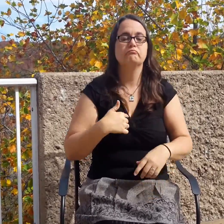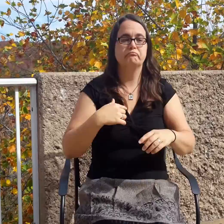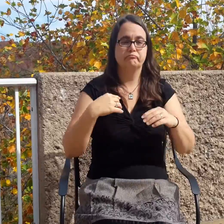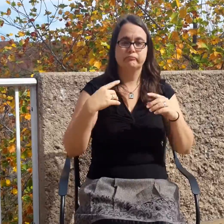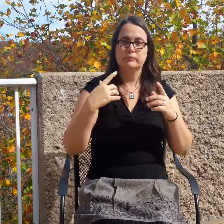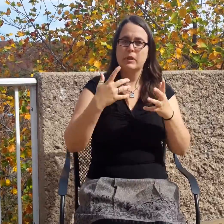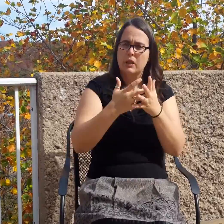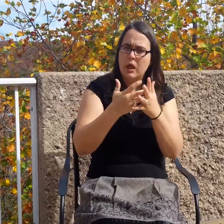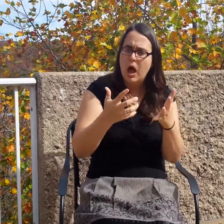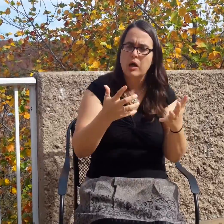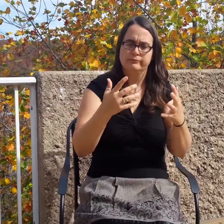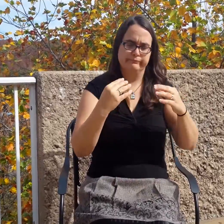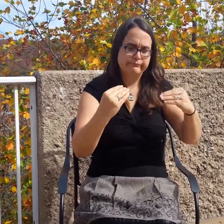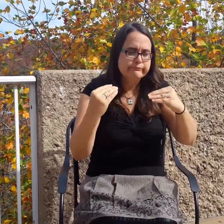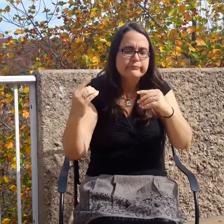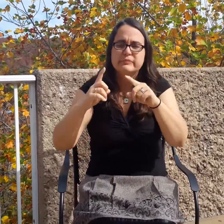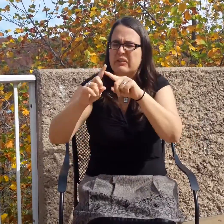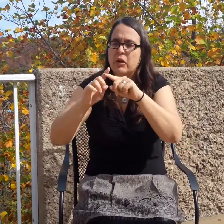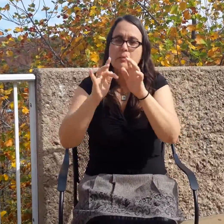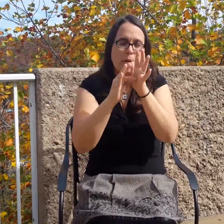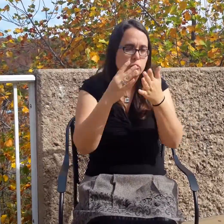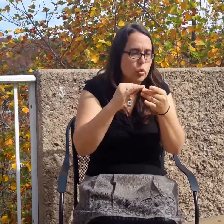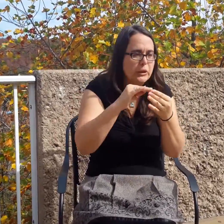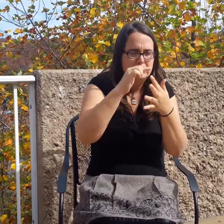I did a lot of teaching, different Bible Stories.